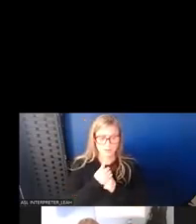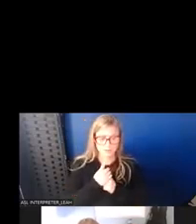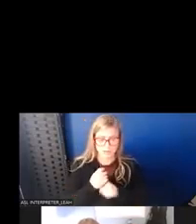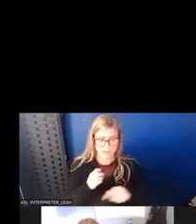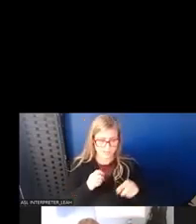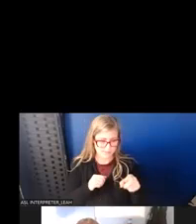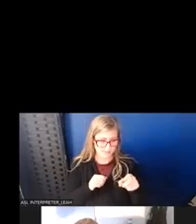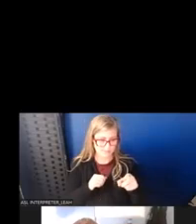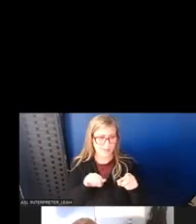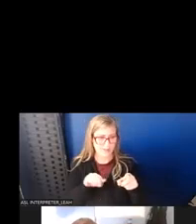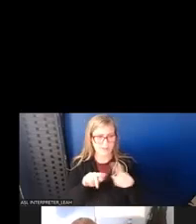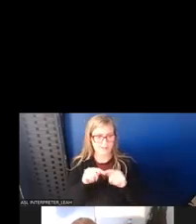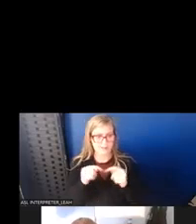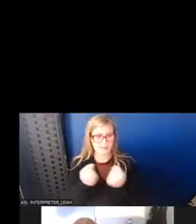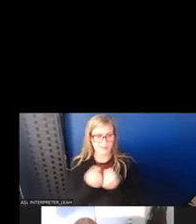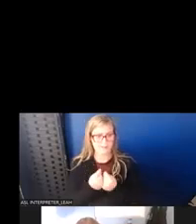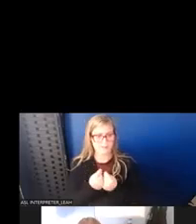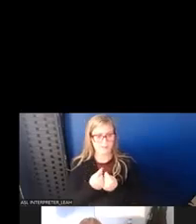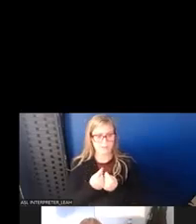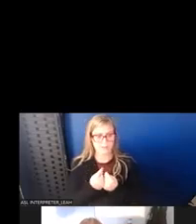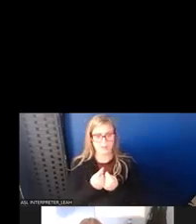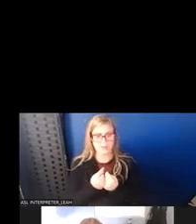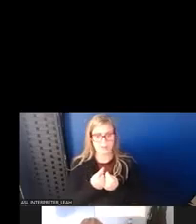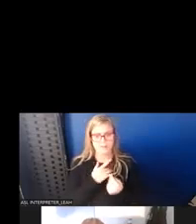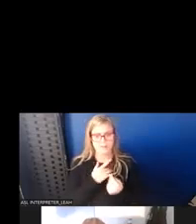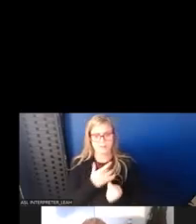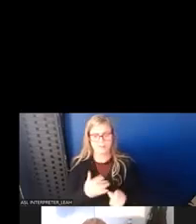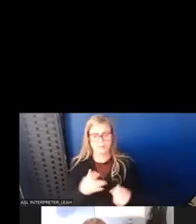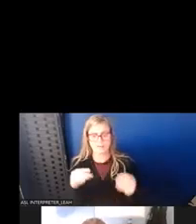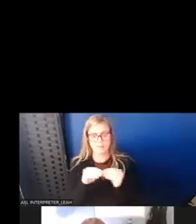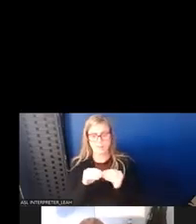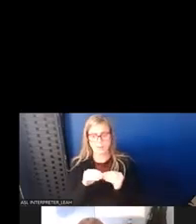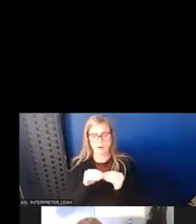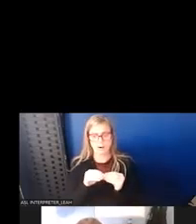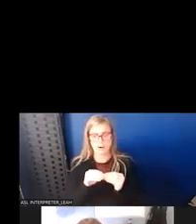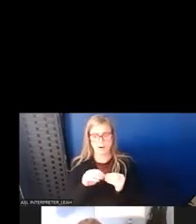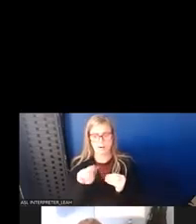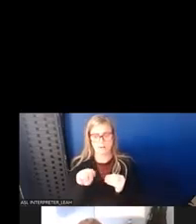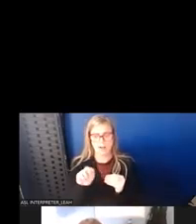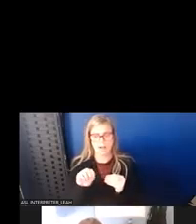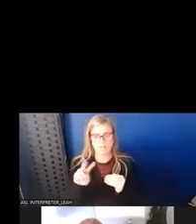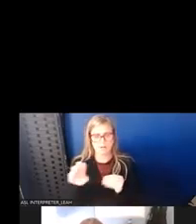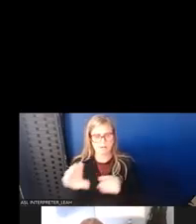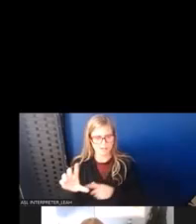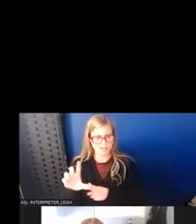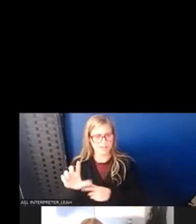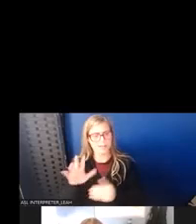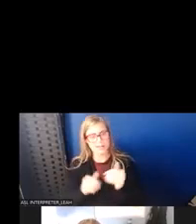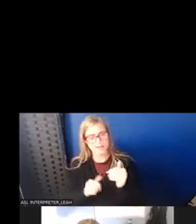We see that overall, these teams tend to be much more novel than those teams that are much more hierarchical.